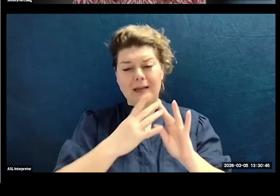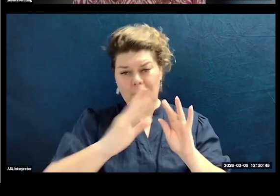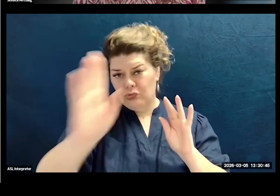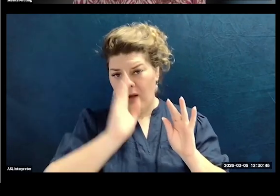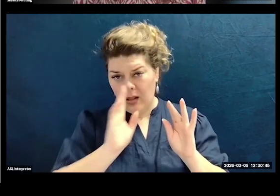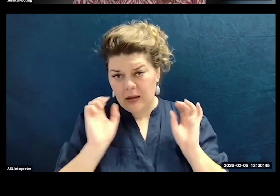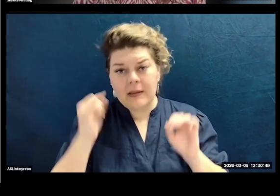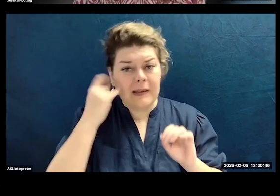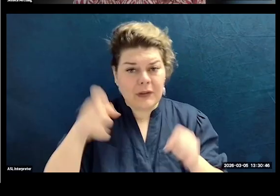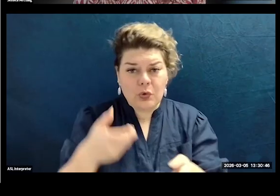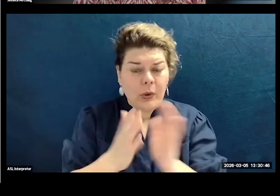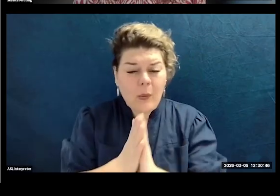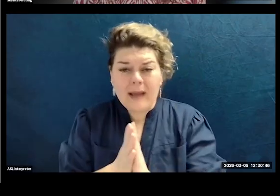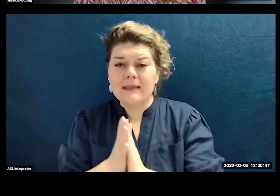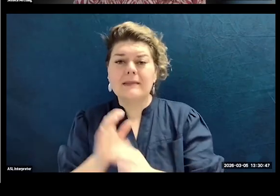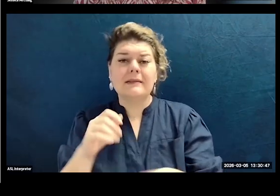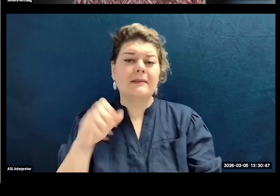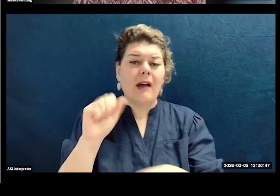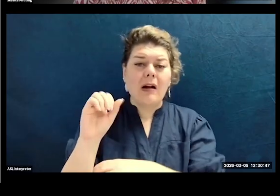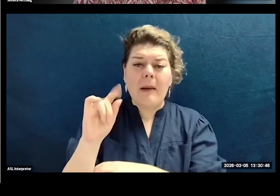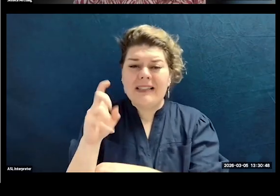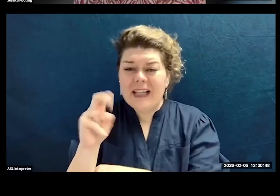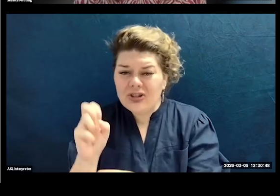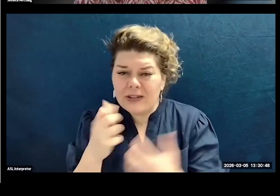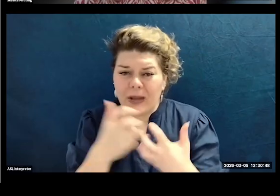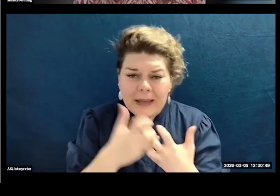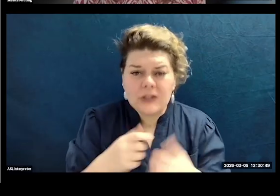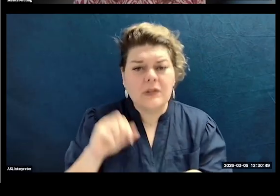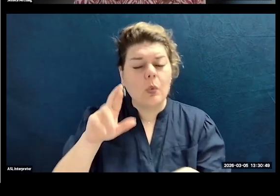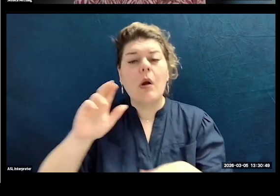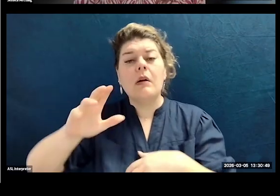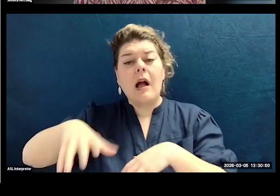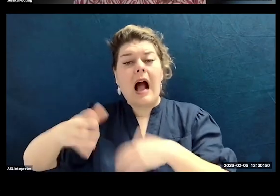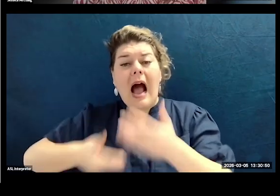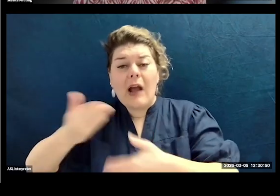if you need to request workplace accommodations or hiring process accommodations,